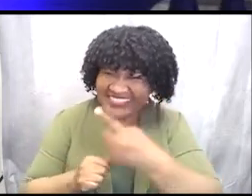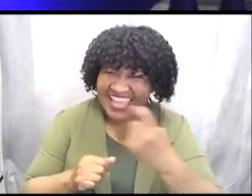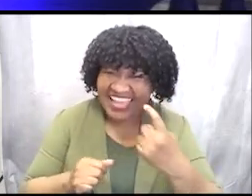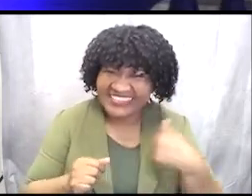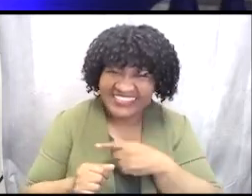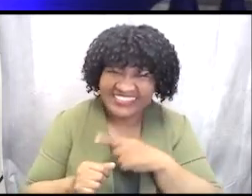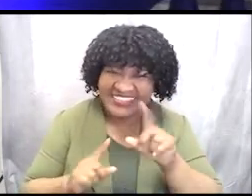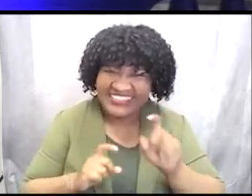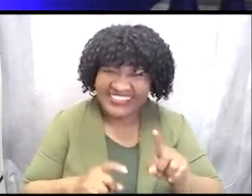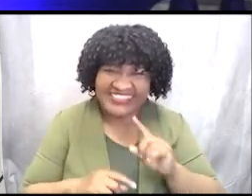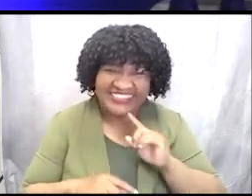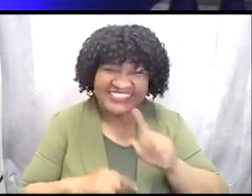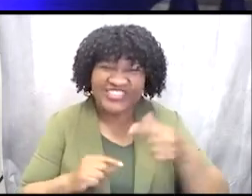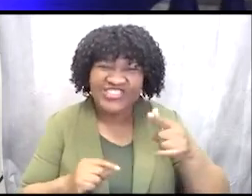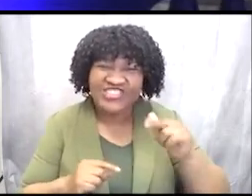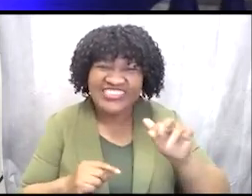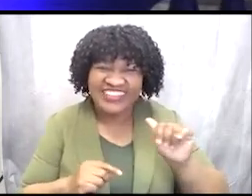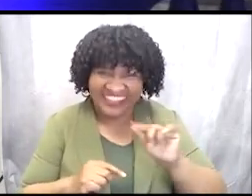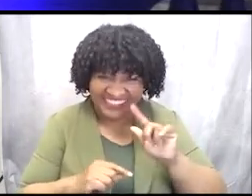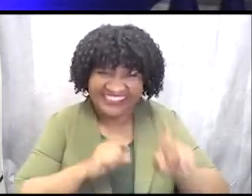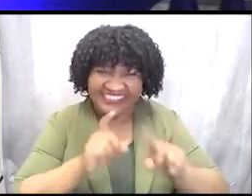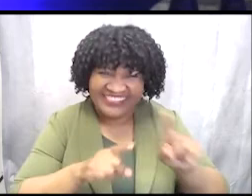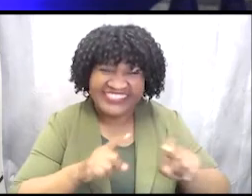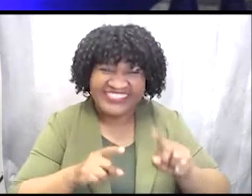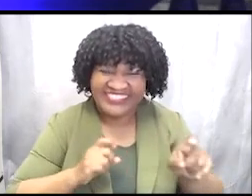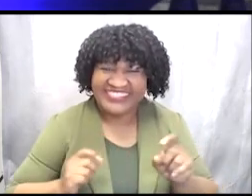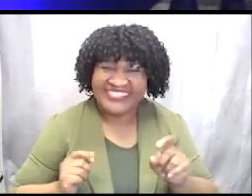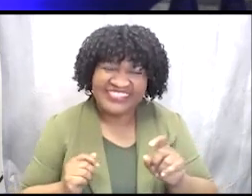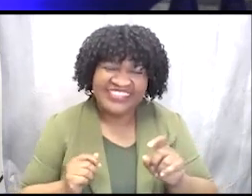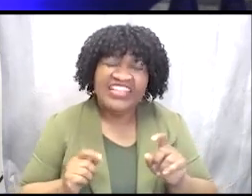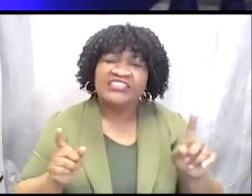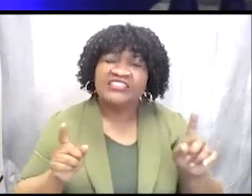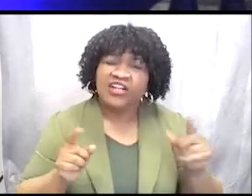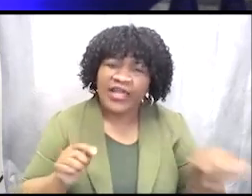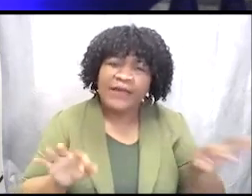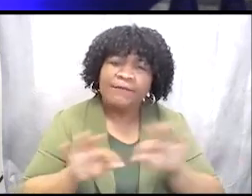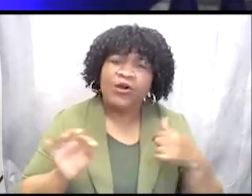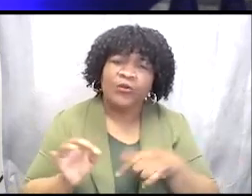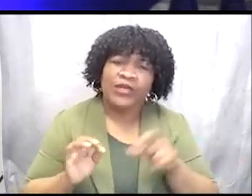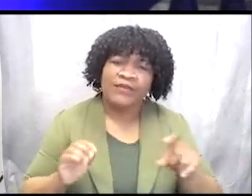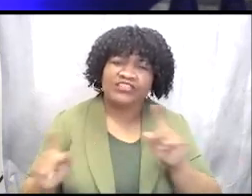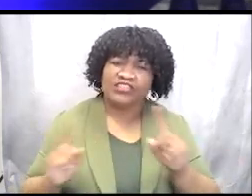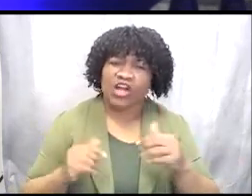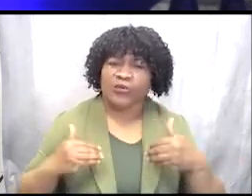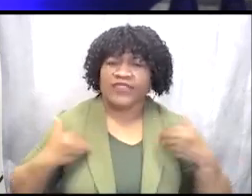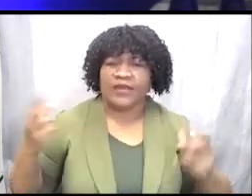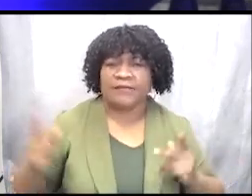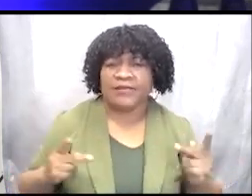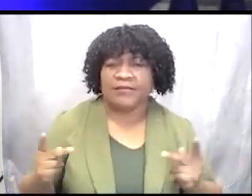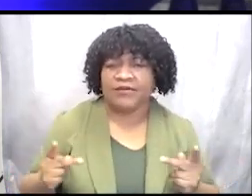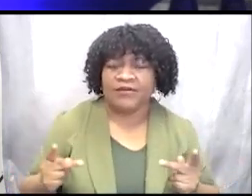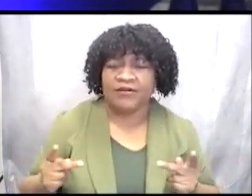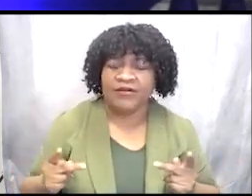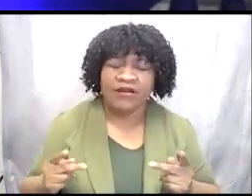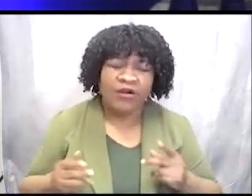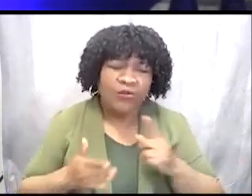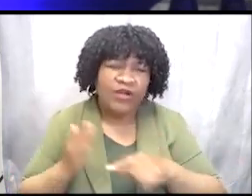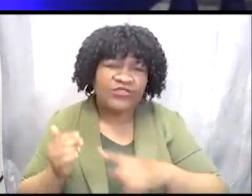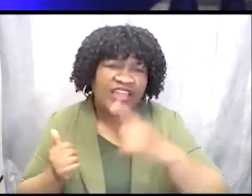and presented her question, talk to young people, find out what are they saying? What are they thinking?